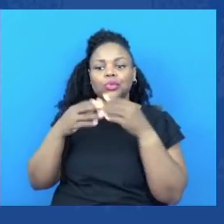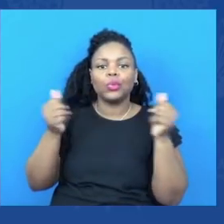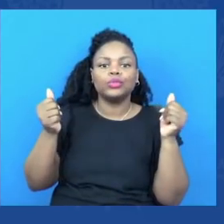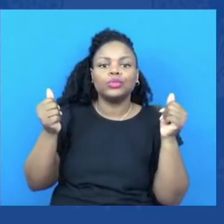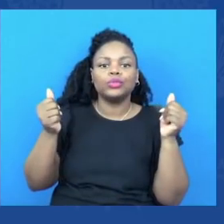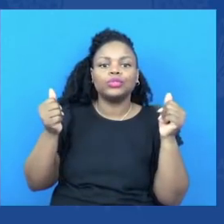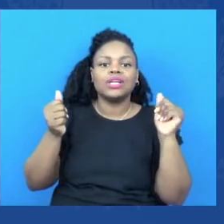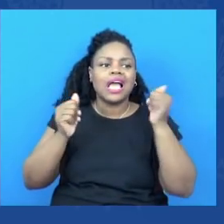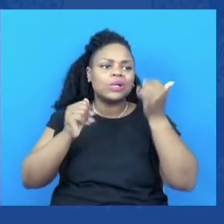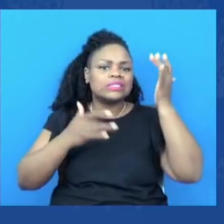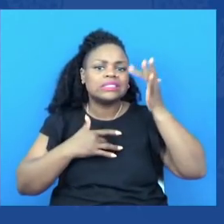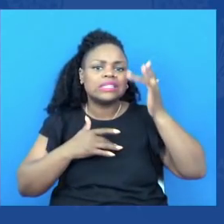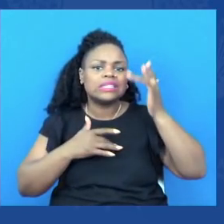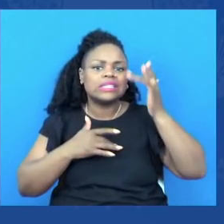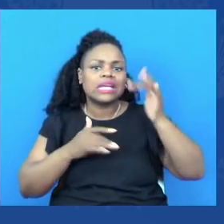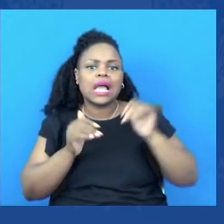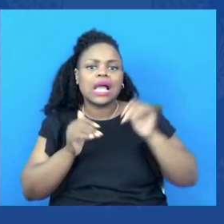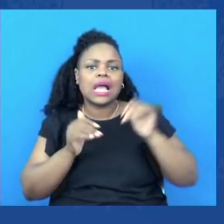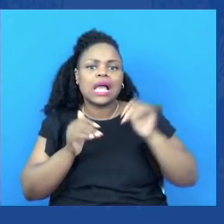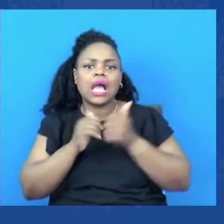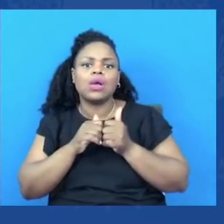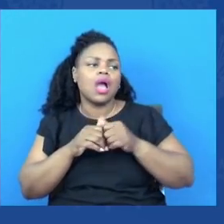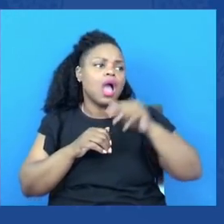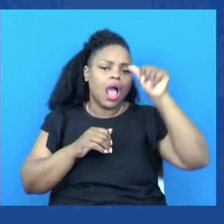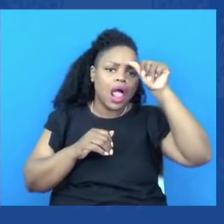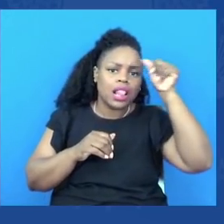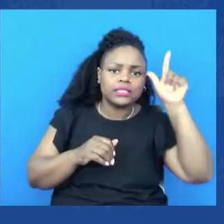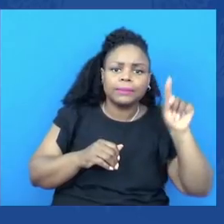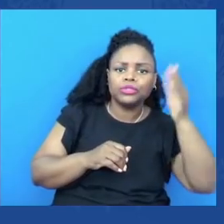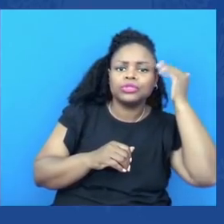It's personal to so many people out there, and we can do this.